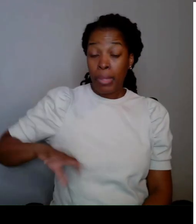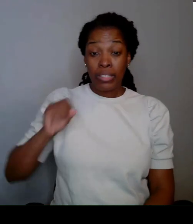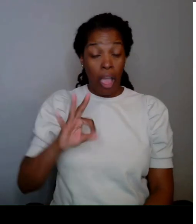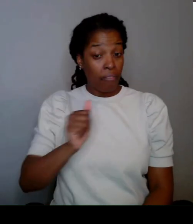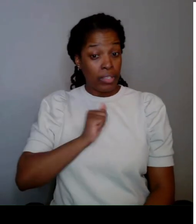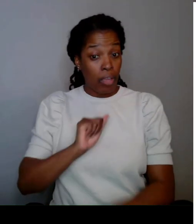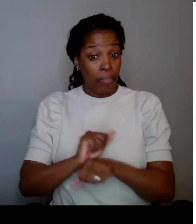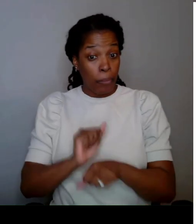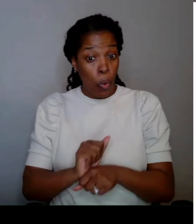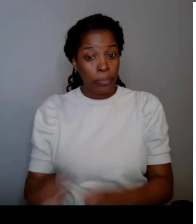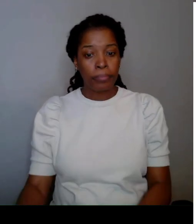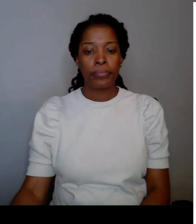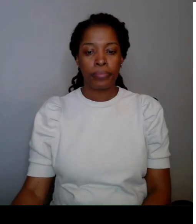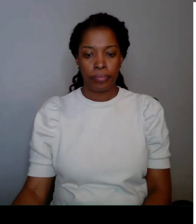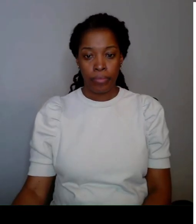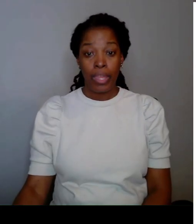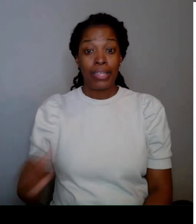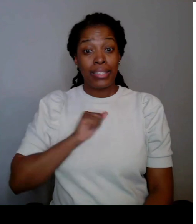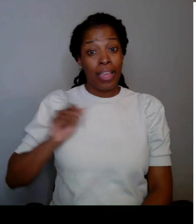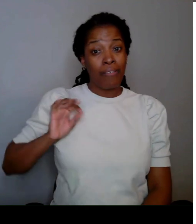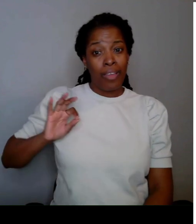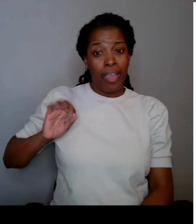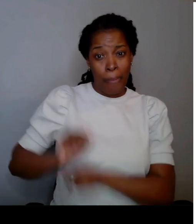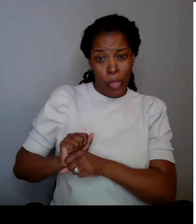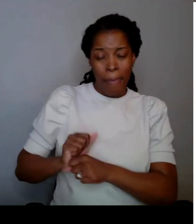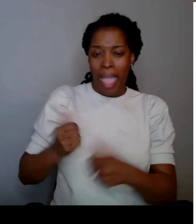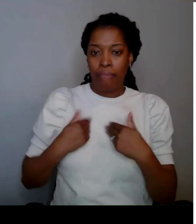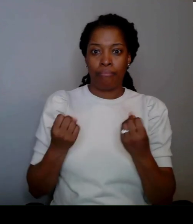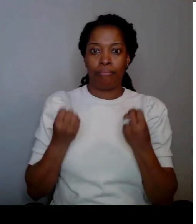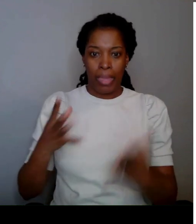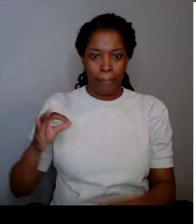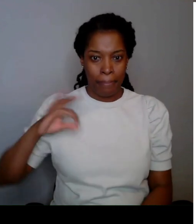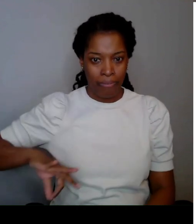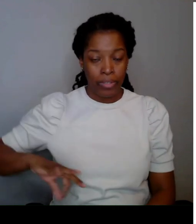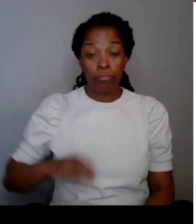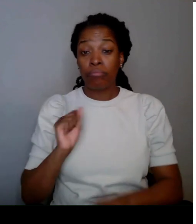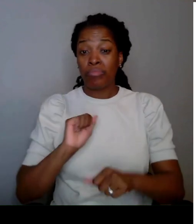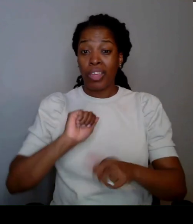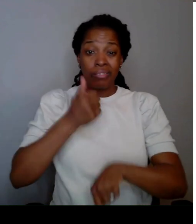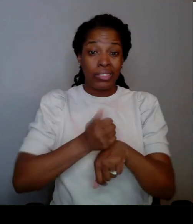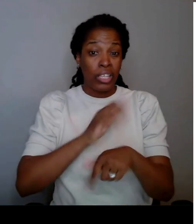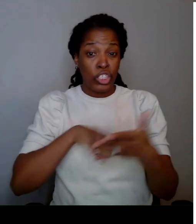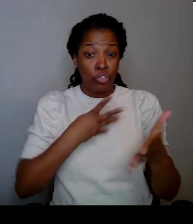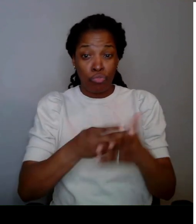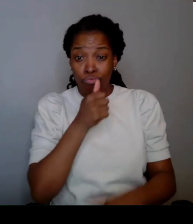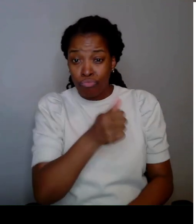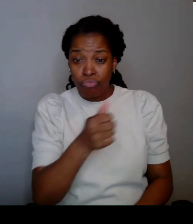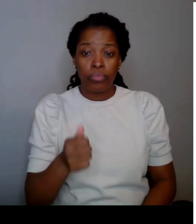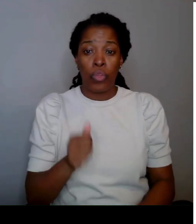You can set your own schedule, work in ways that suit your needs, and build a business that aligns with your passions.